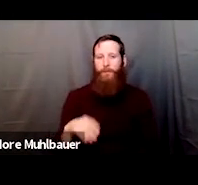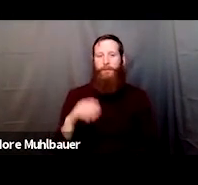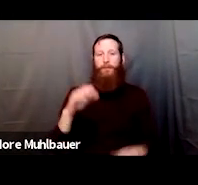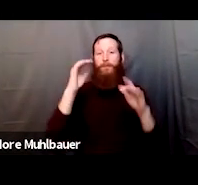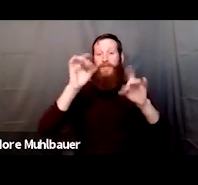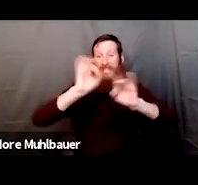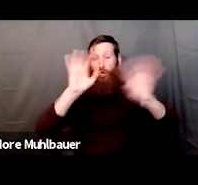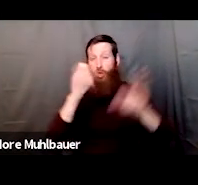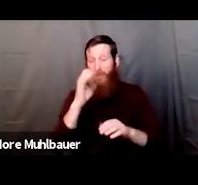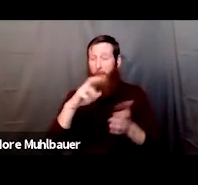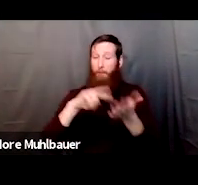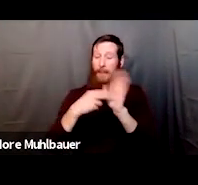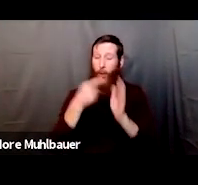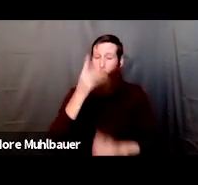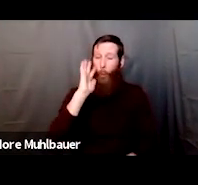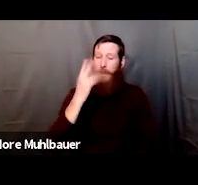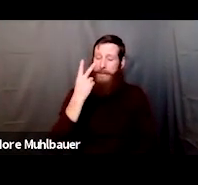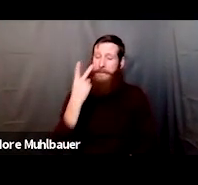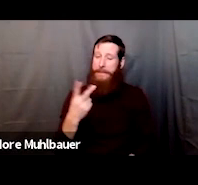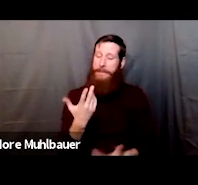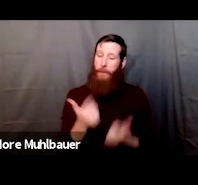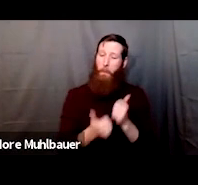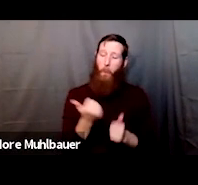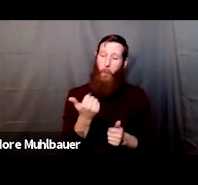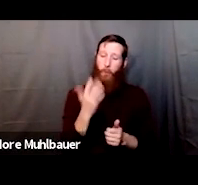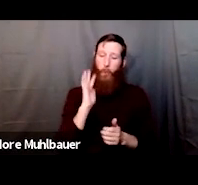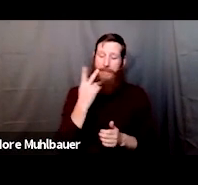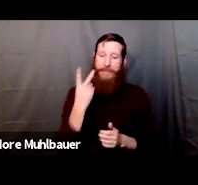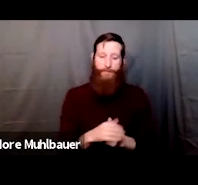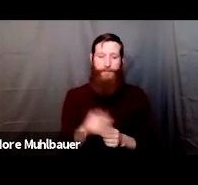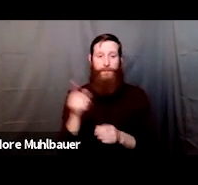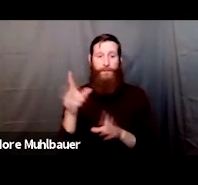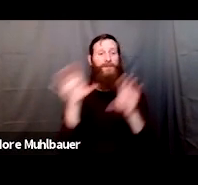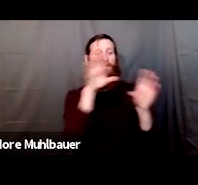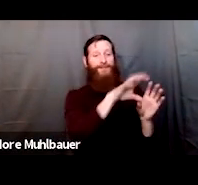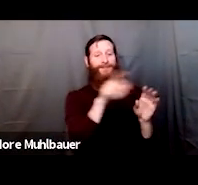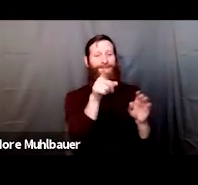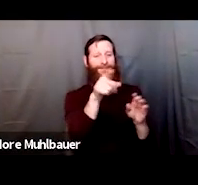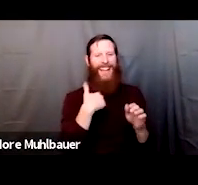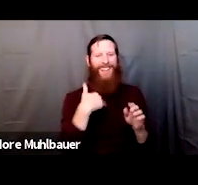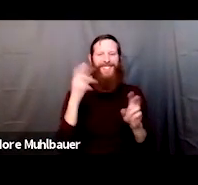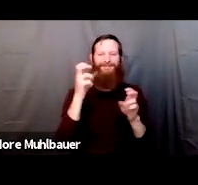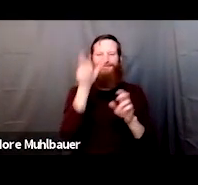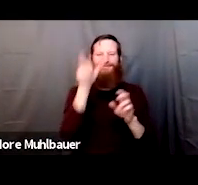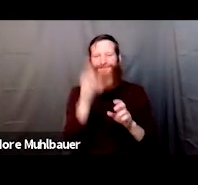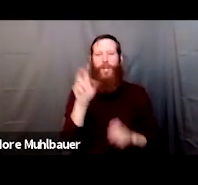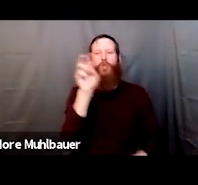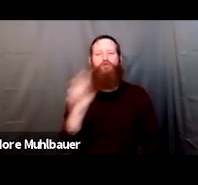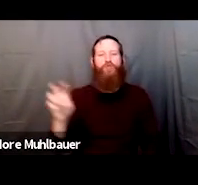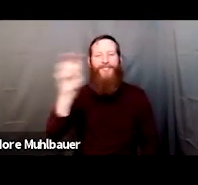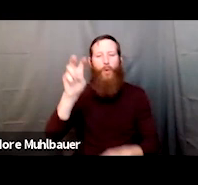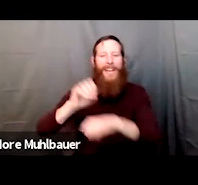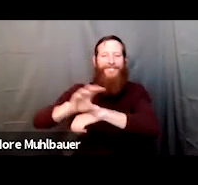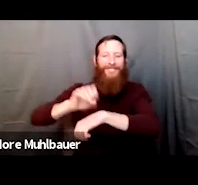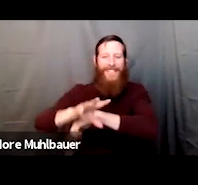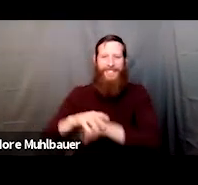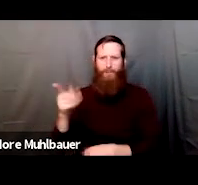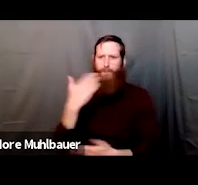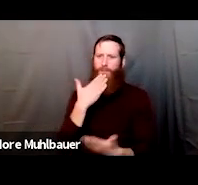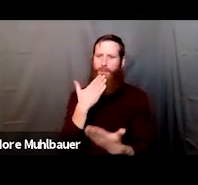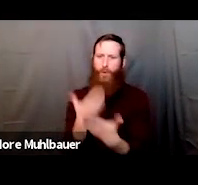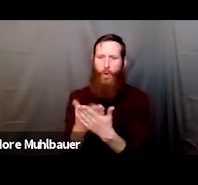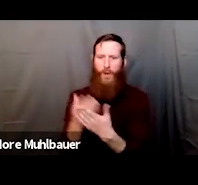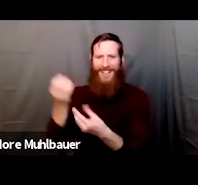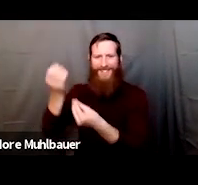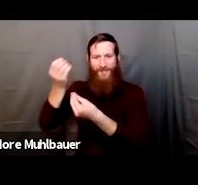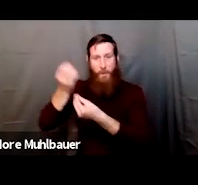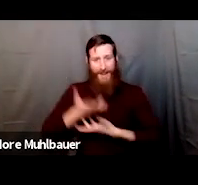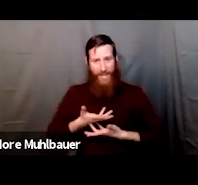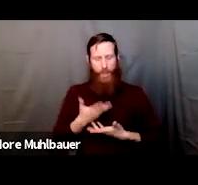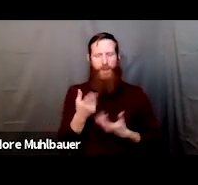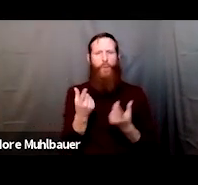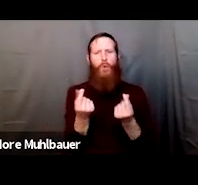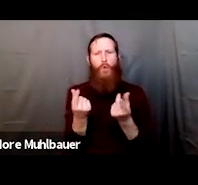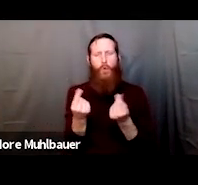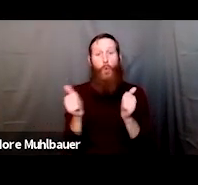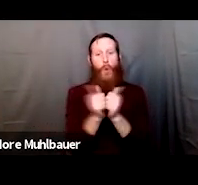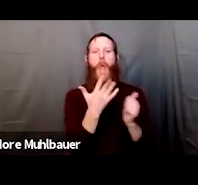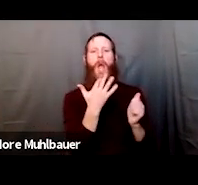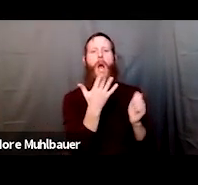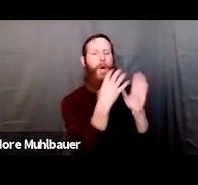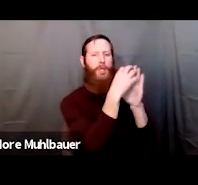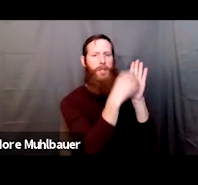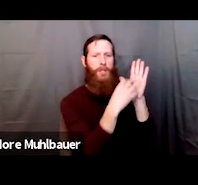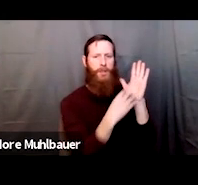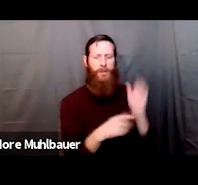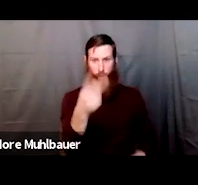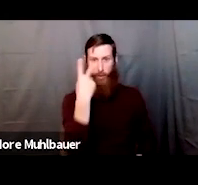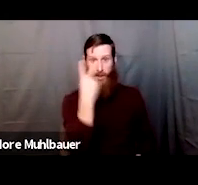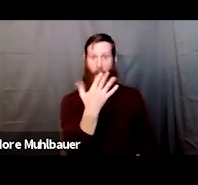And if you look at the side of this graphic, you'll see a columns that says travel advice. This gives us really good information on what to actually do with the colored tile right it's one thing to see a color tile that says, yellow, moderate or red, high